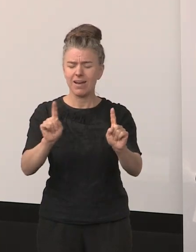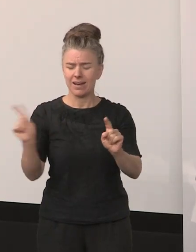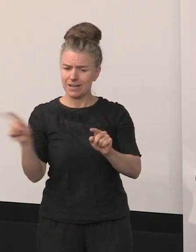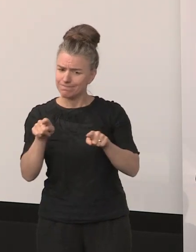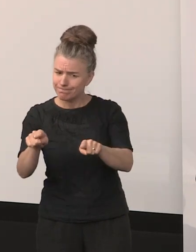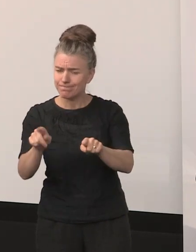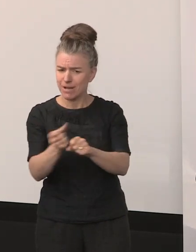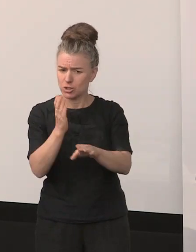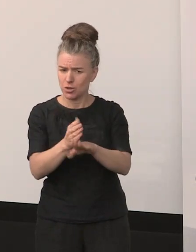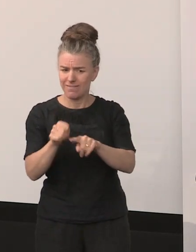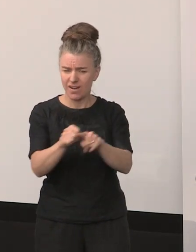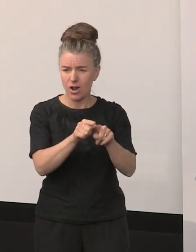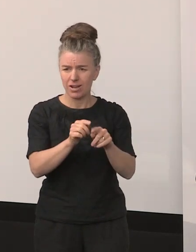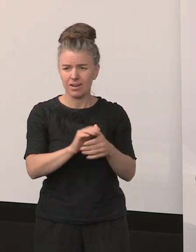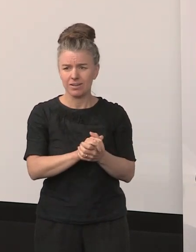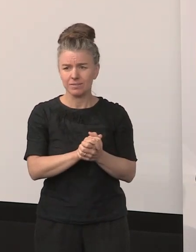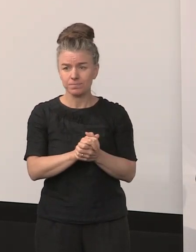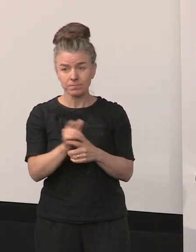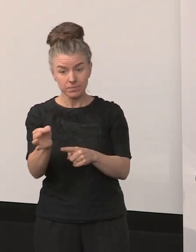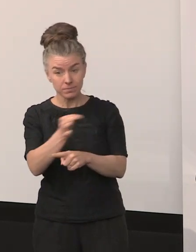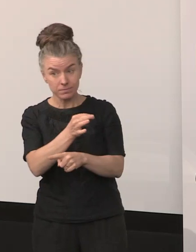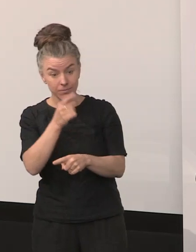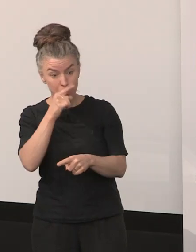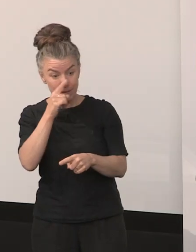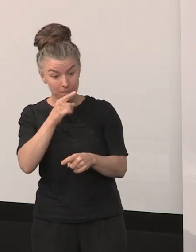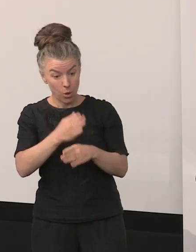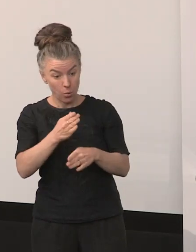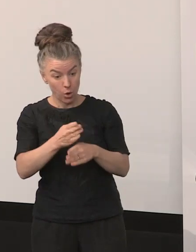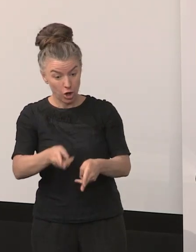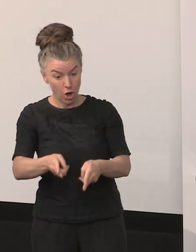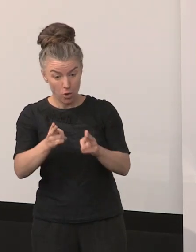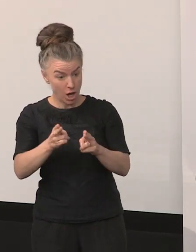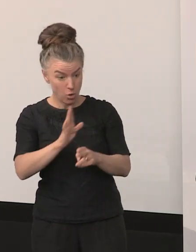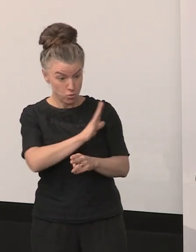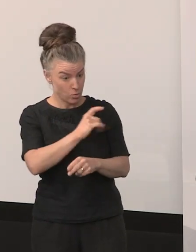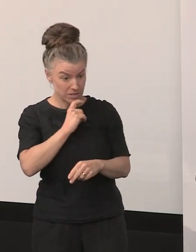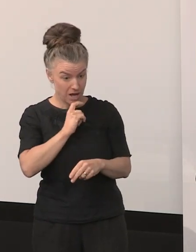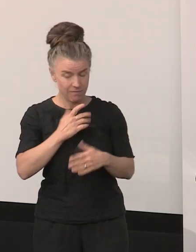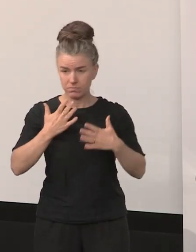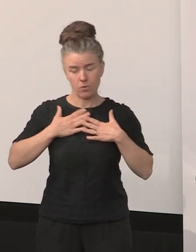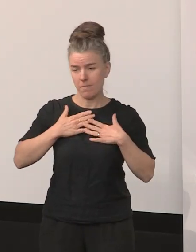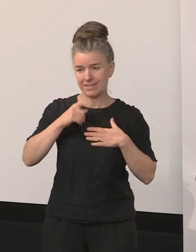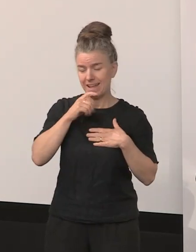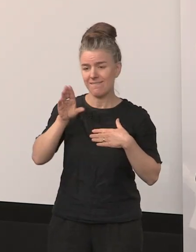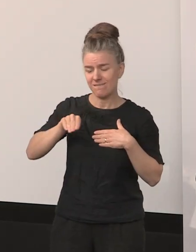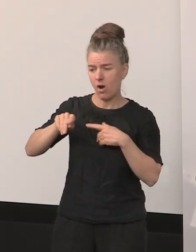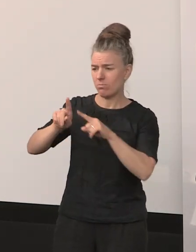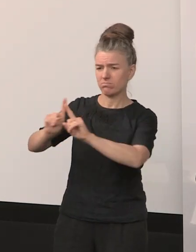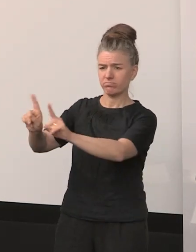ensuring that the expectations around gathering and around physical distancing are maintained across all the facilities. So, the people in